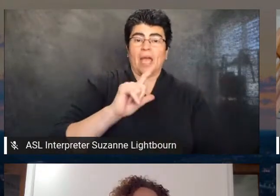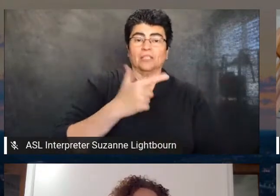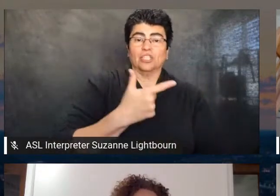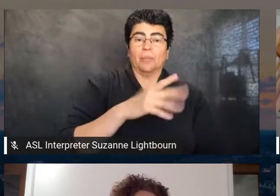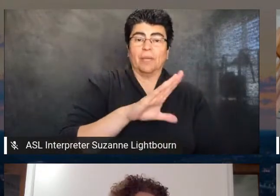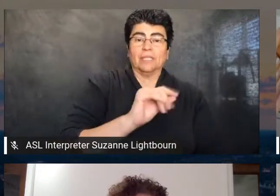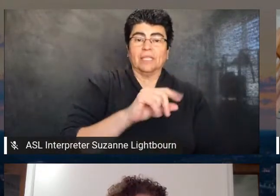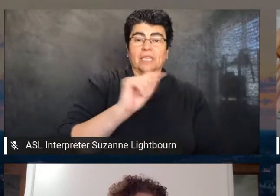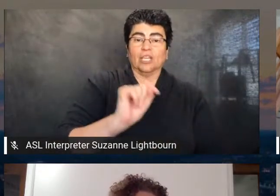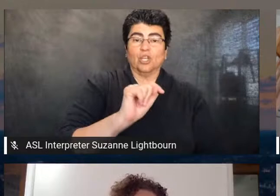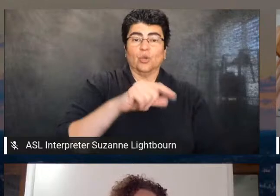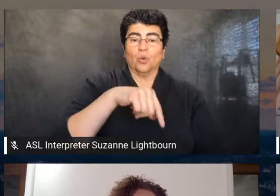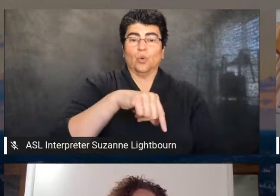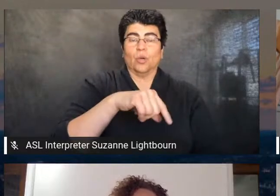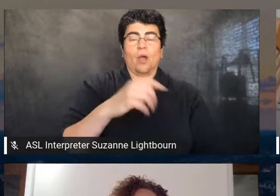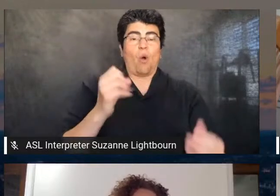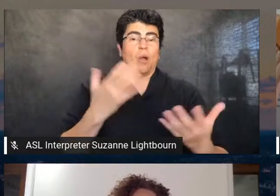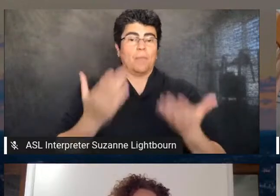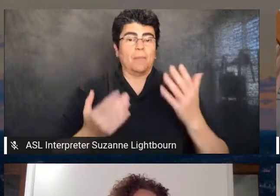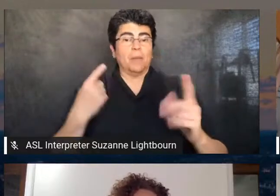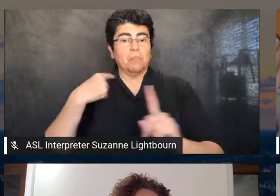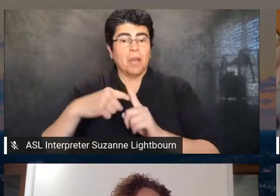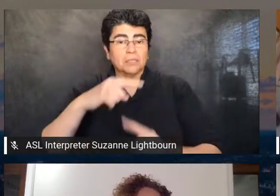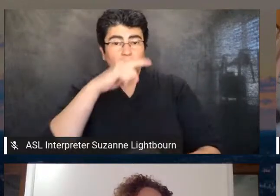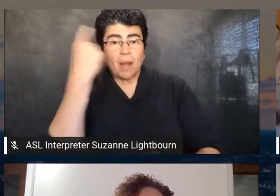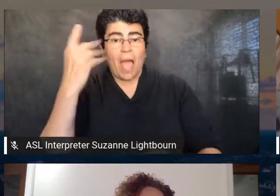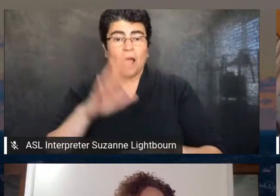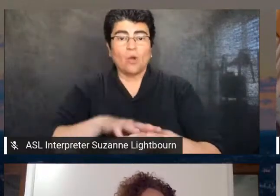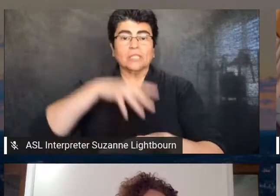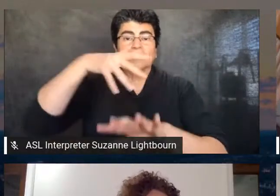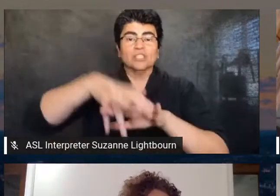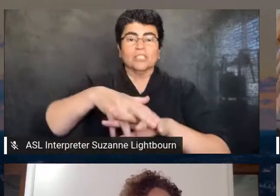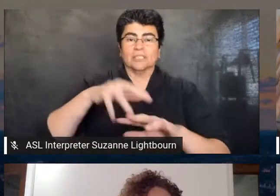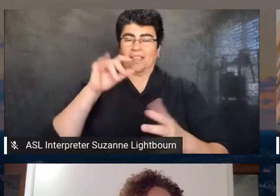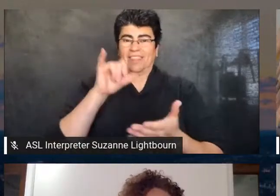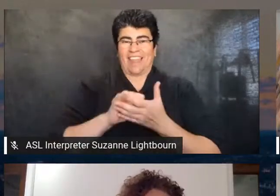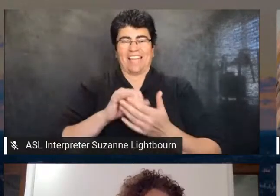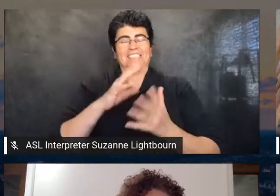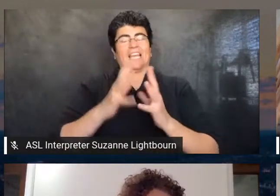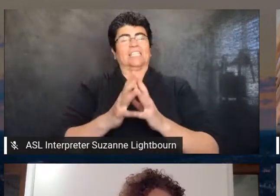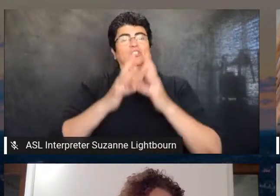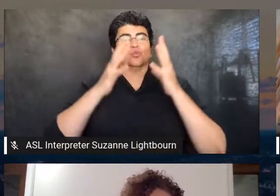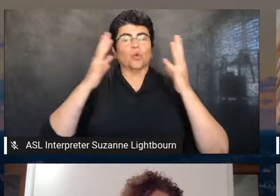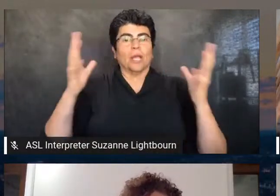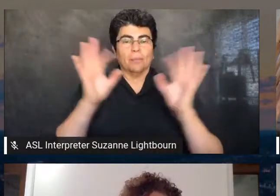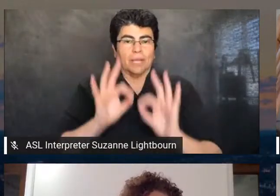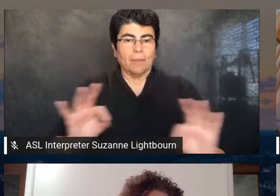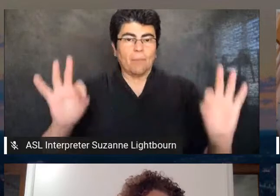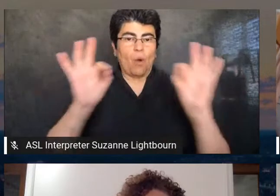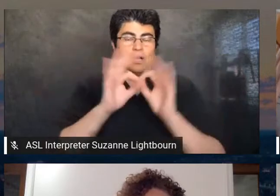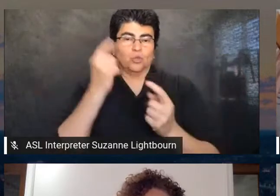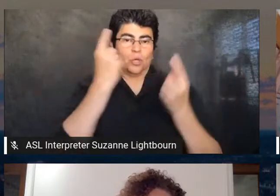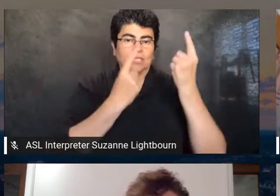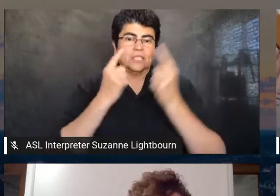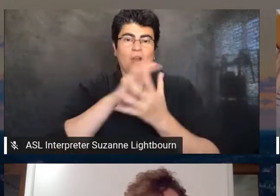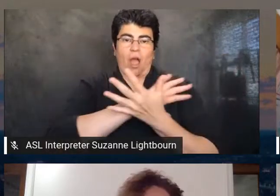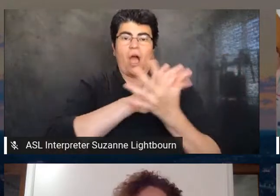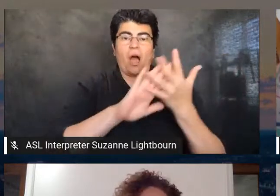or on top of that they may be black or indigenous, and that is extremely important, to consider all of those identities.